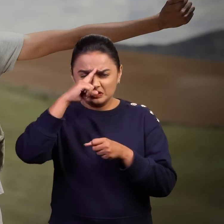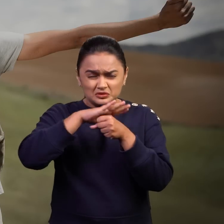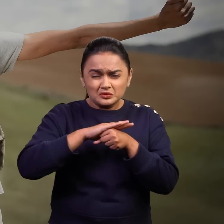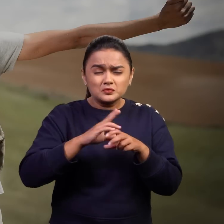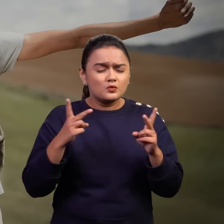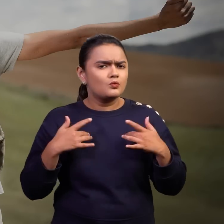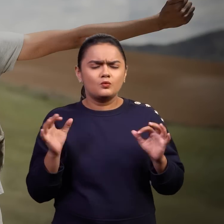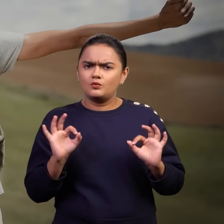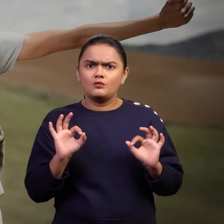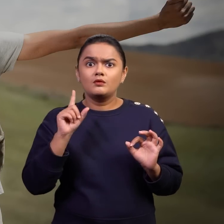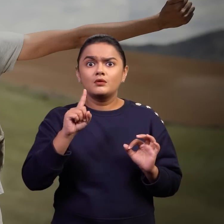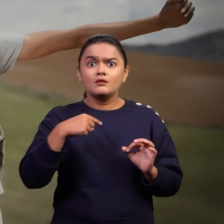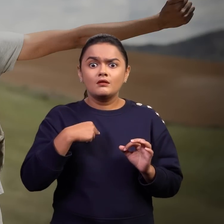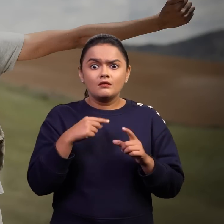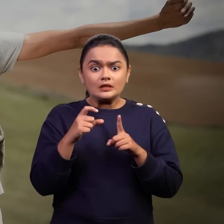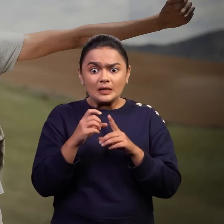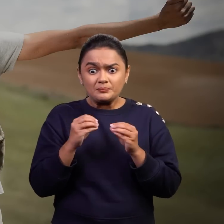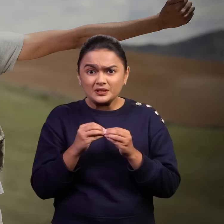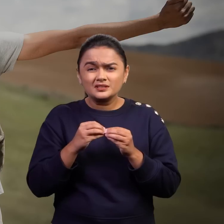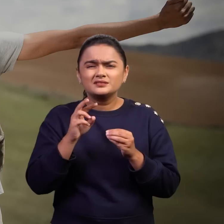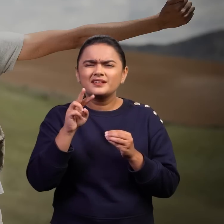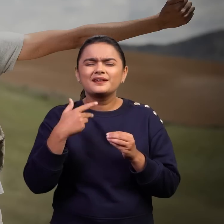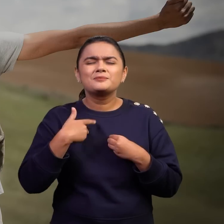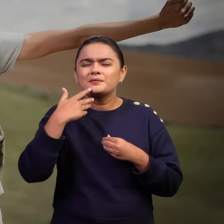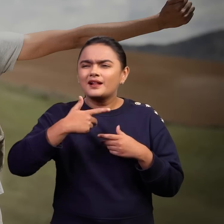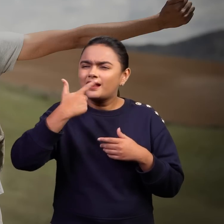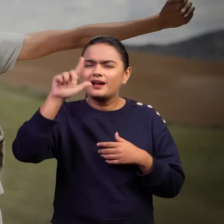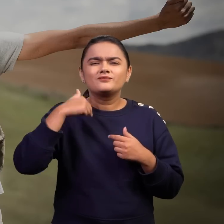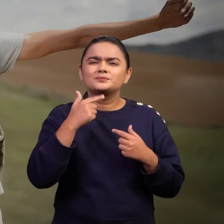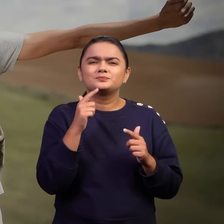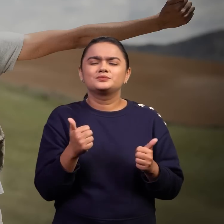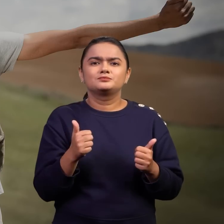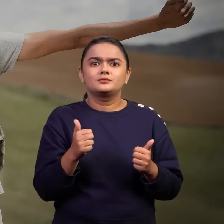I don’t have stress. Does that mean I won’t develop diabetes?